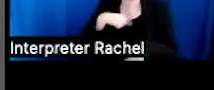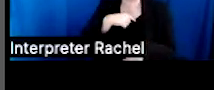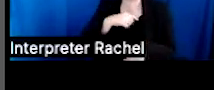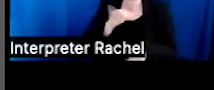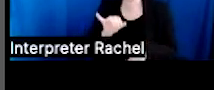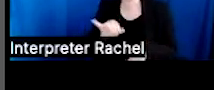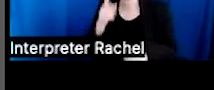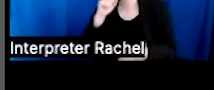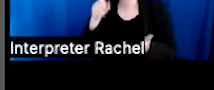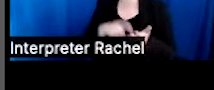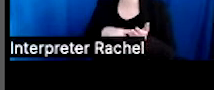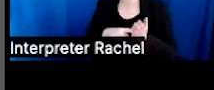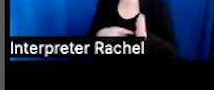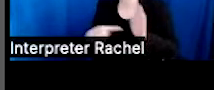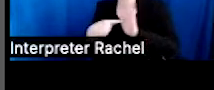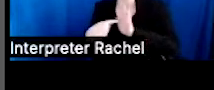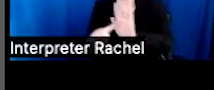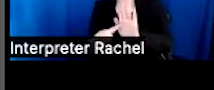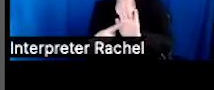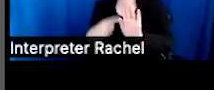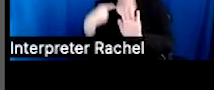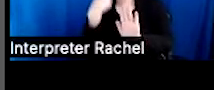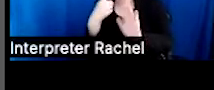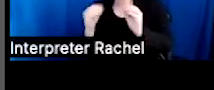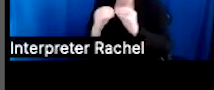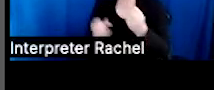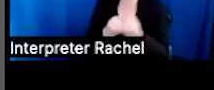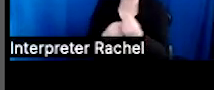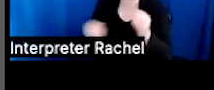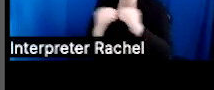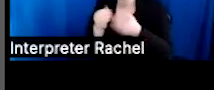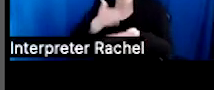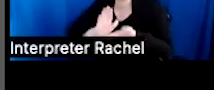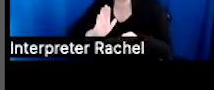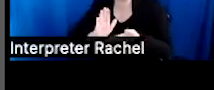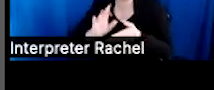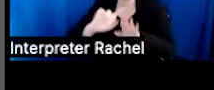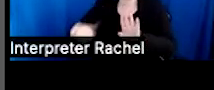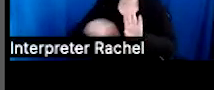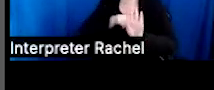it's propagated by neoliberal institutions. And that isn't accessibility, or equity, or justice.